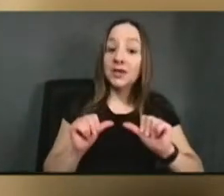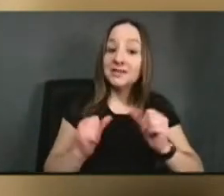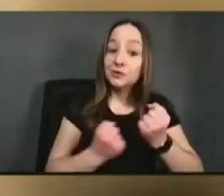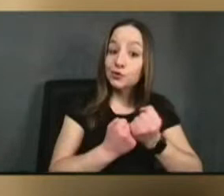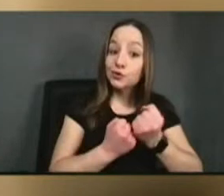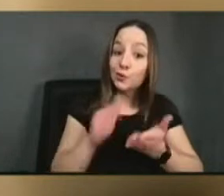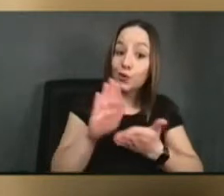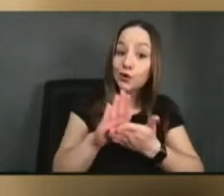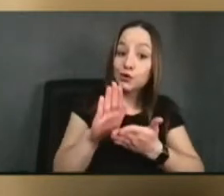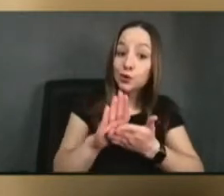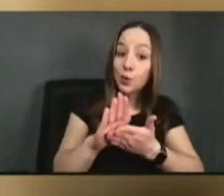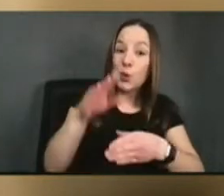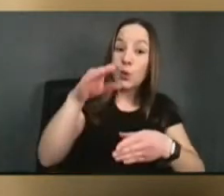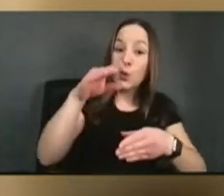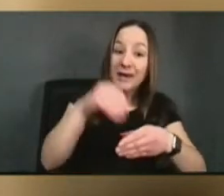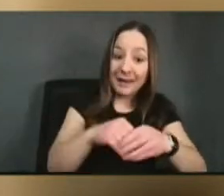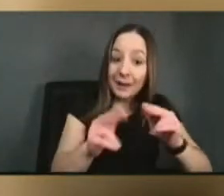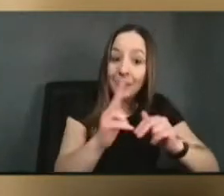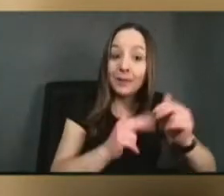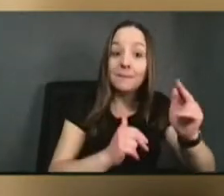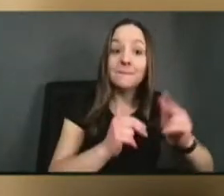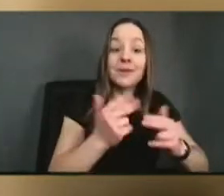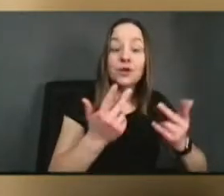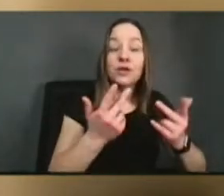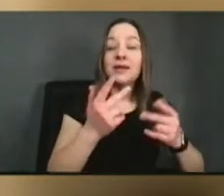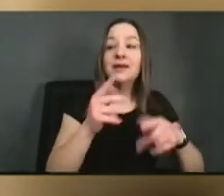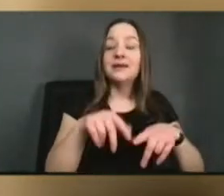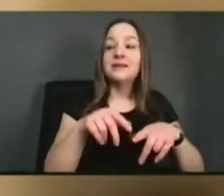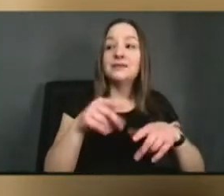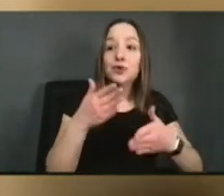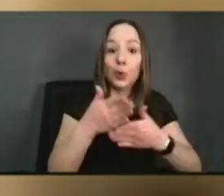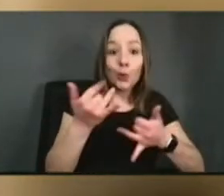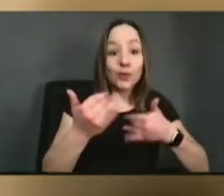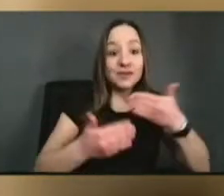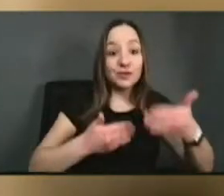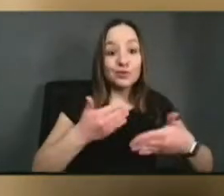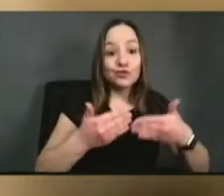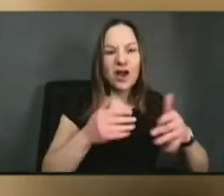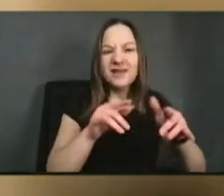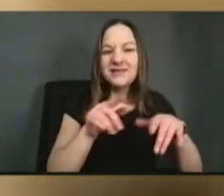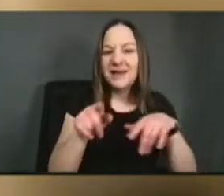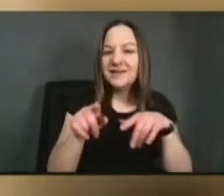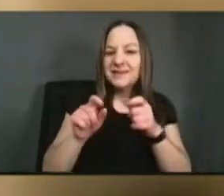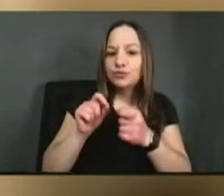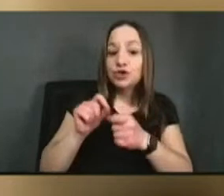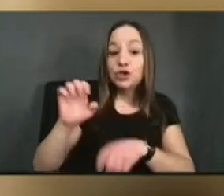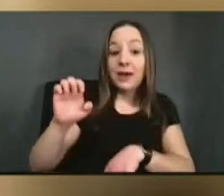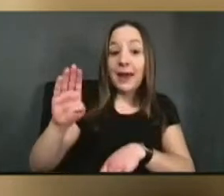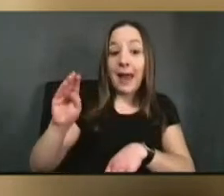throughout. We continue to support our schools on site